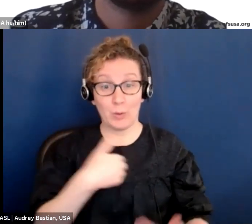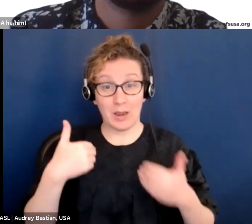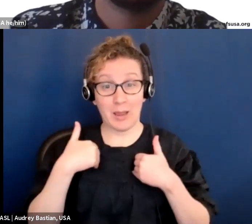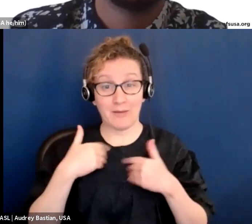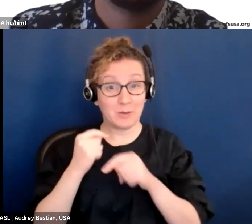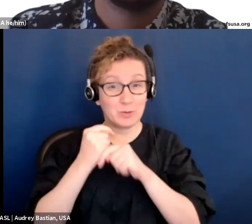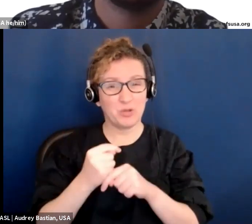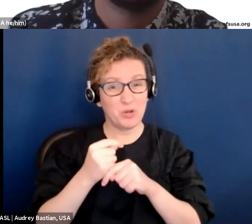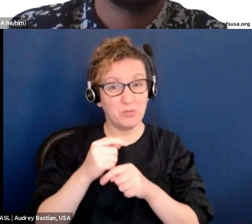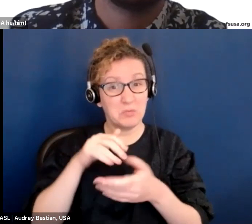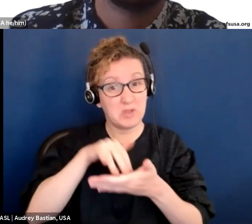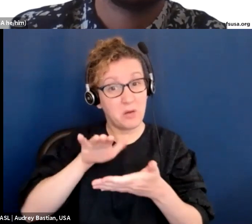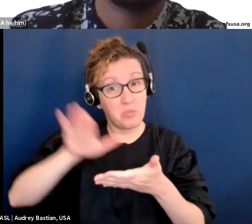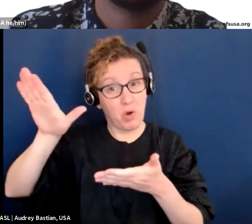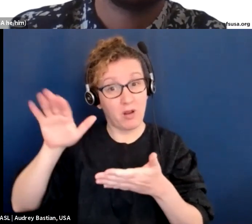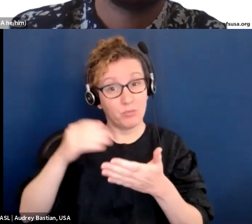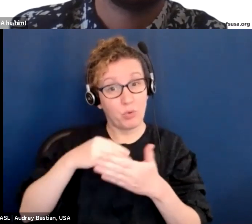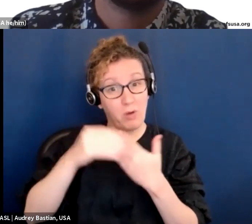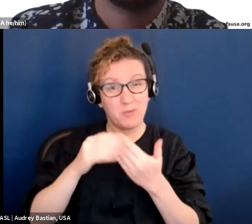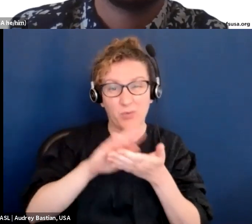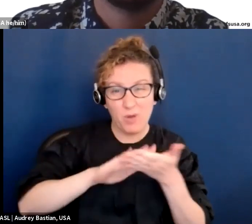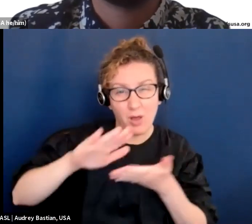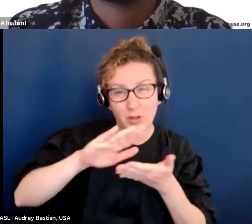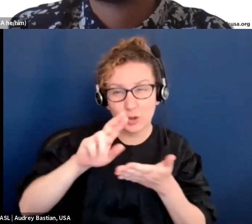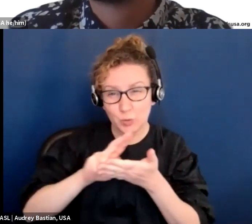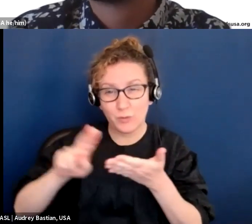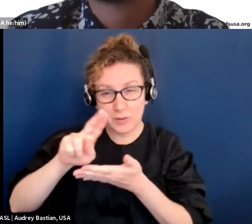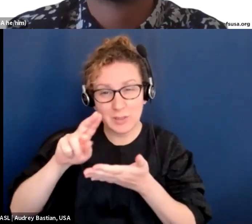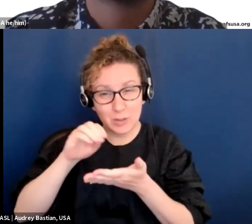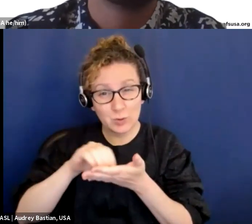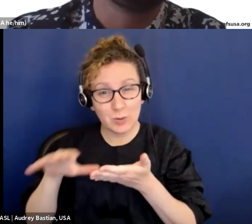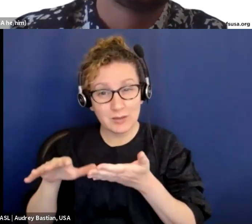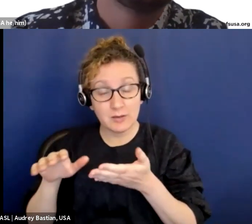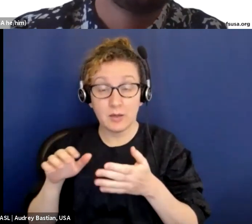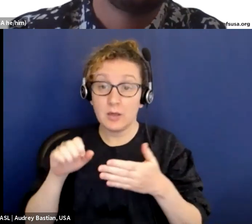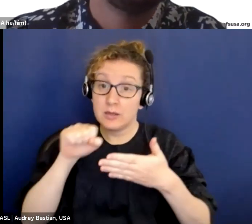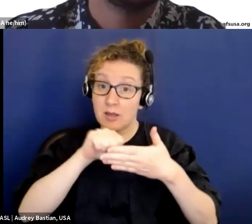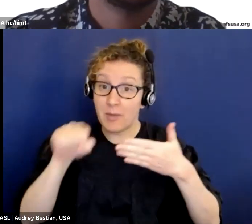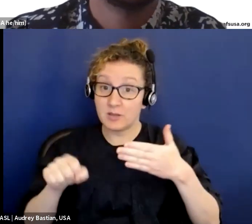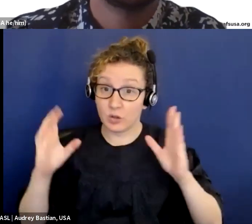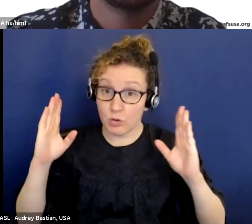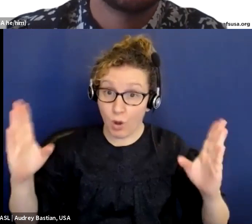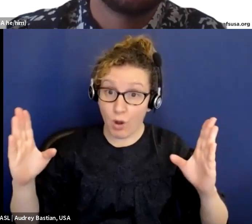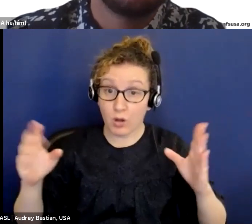study abroad programs for college or university students, semester long, summerlong, as short